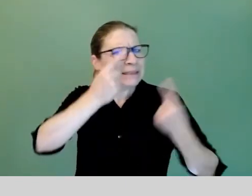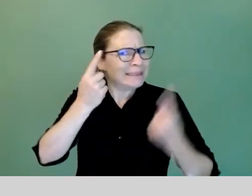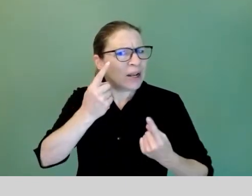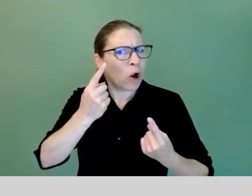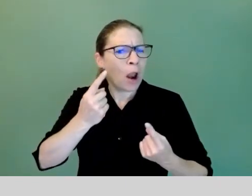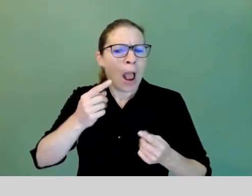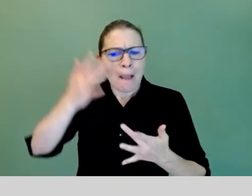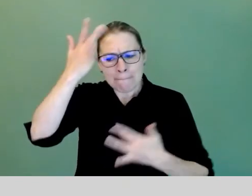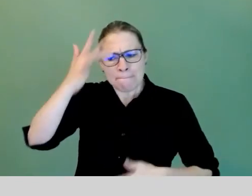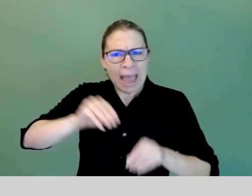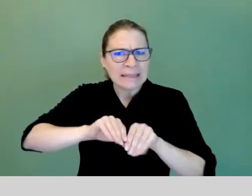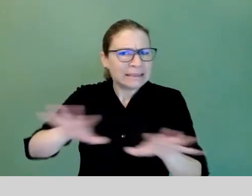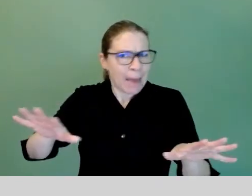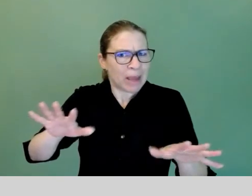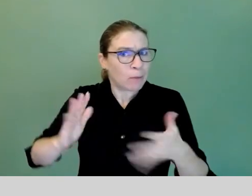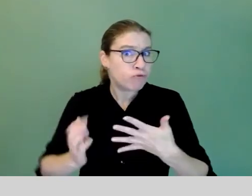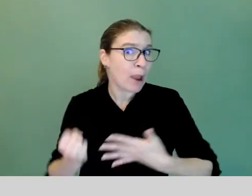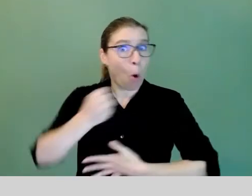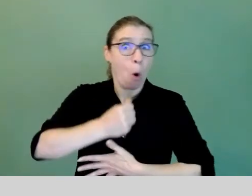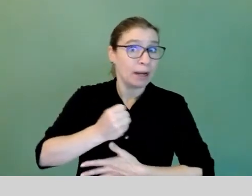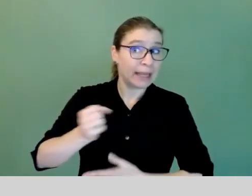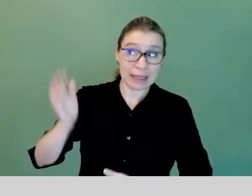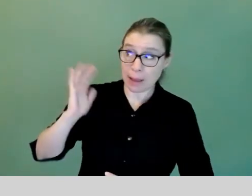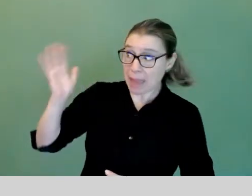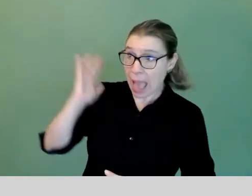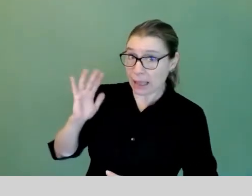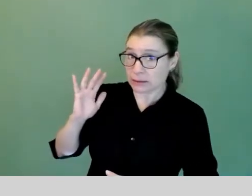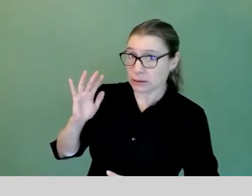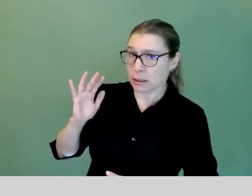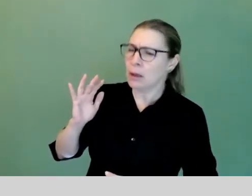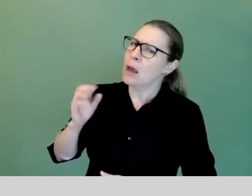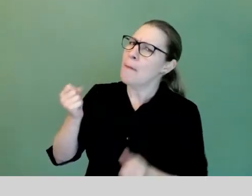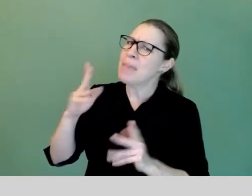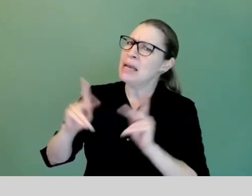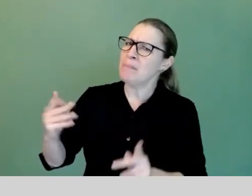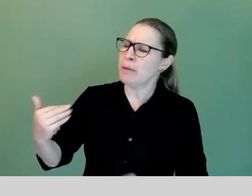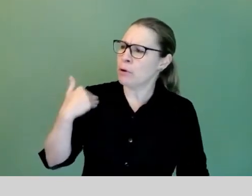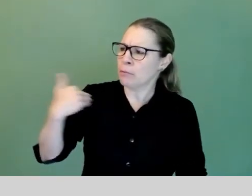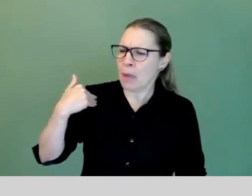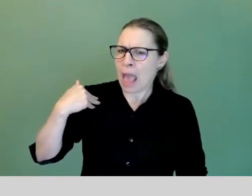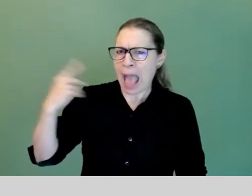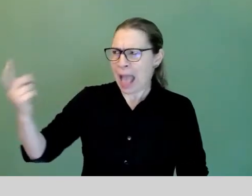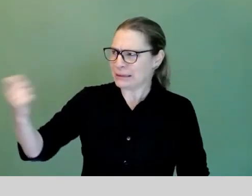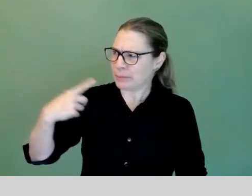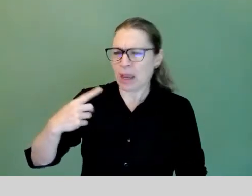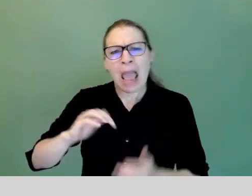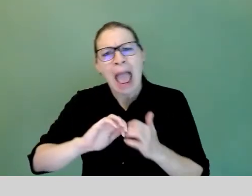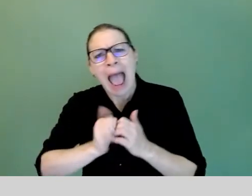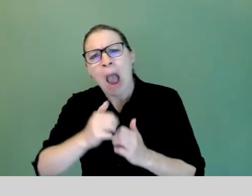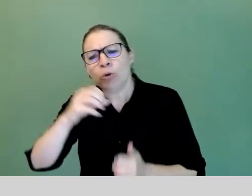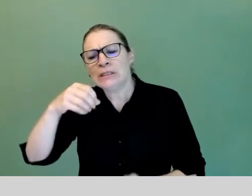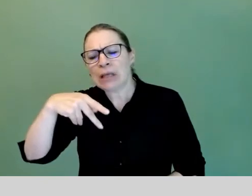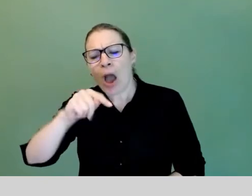When talking about pandemic priority in the past, a lot of people have asked me, how does optimization help